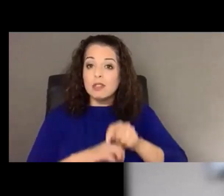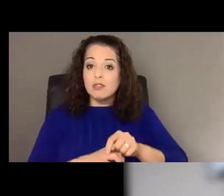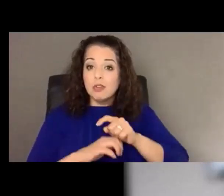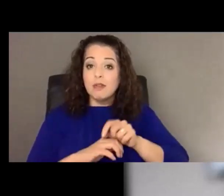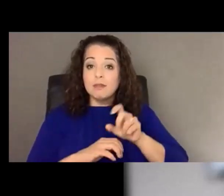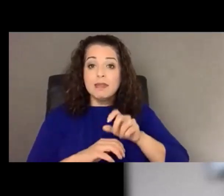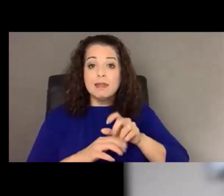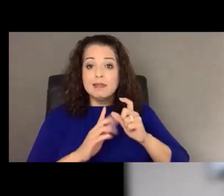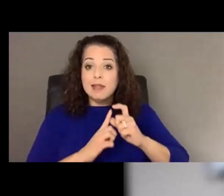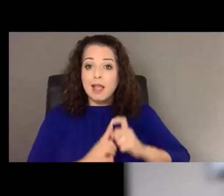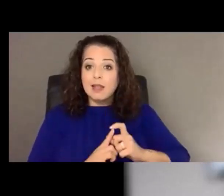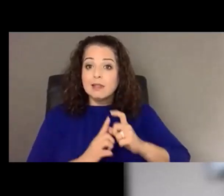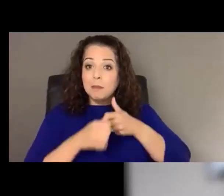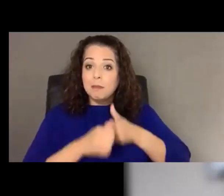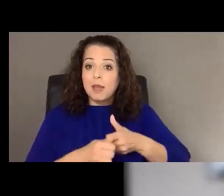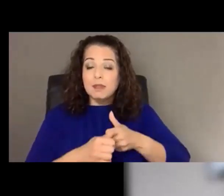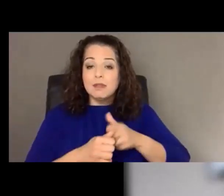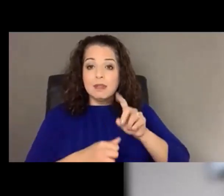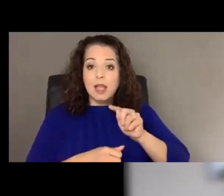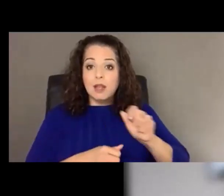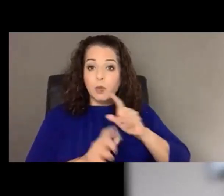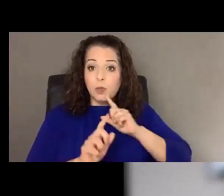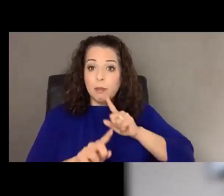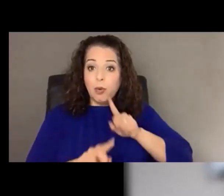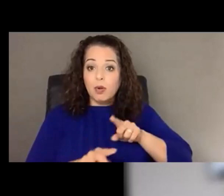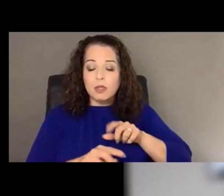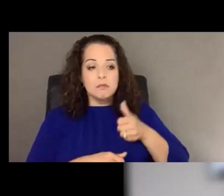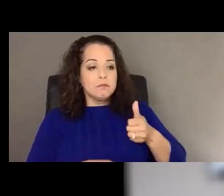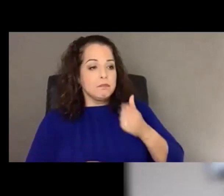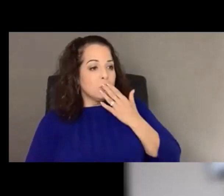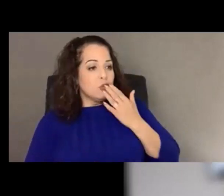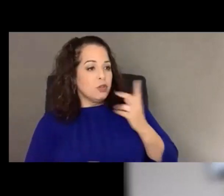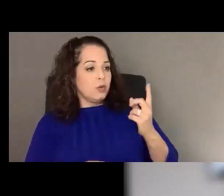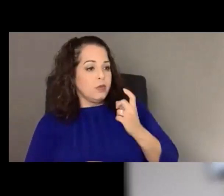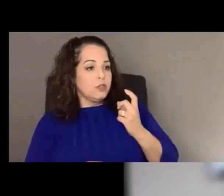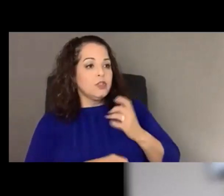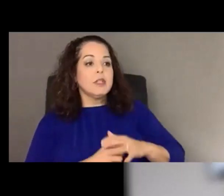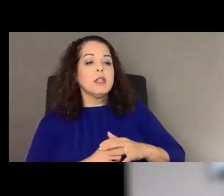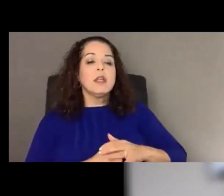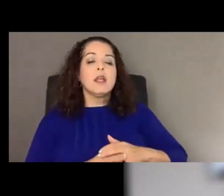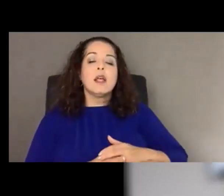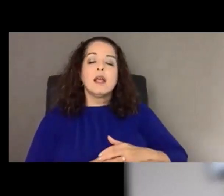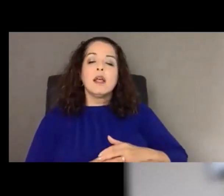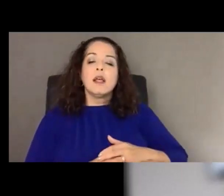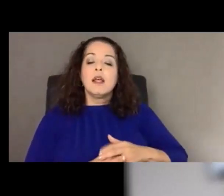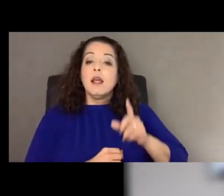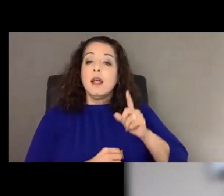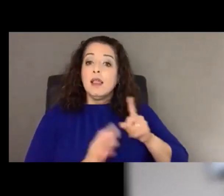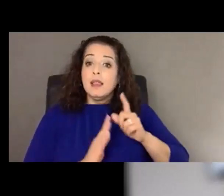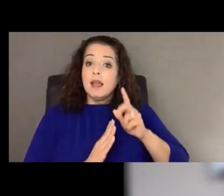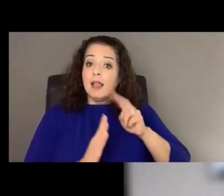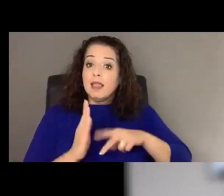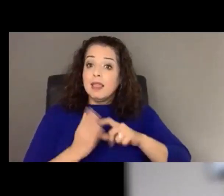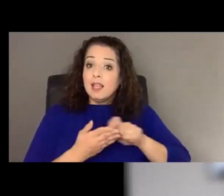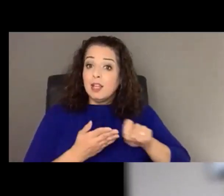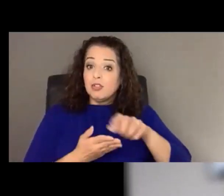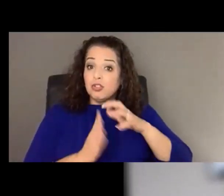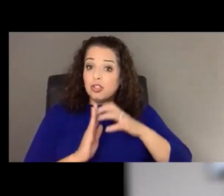Yeah, a great question. The literature certainly supports